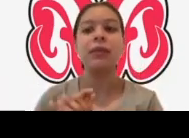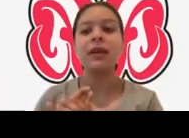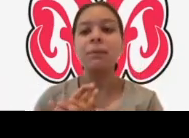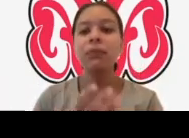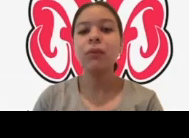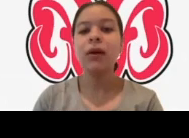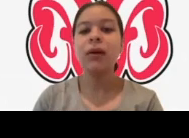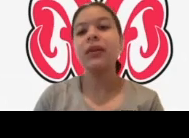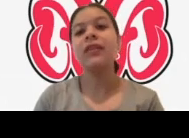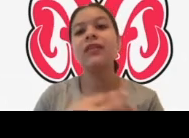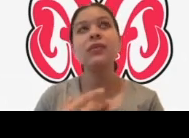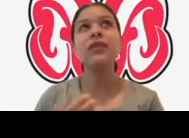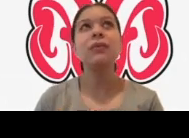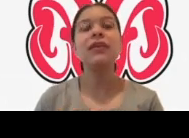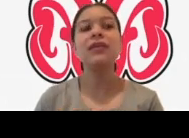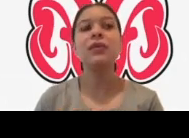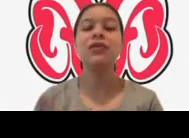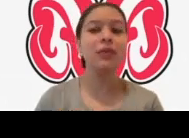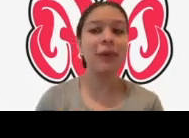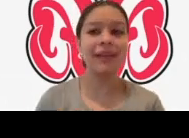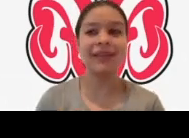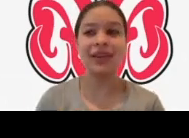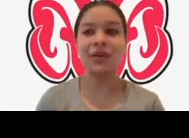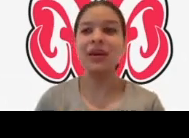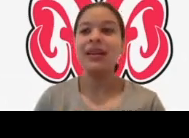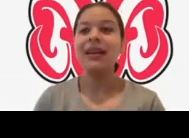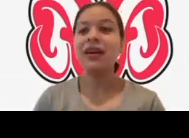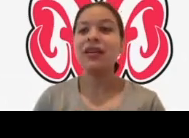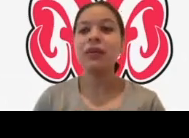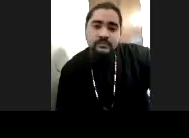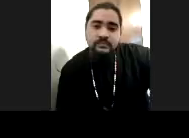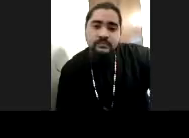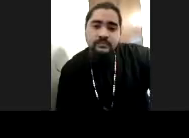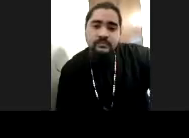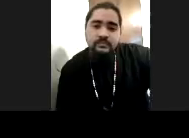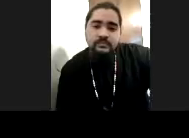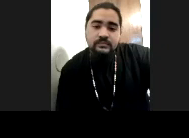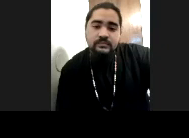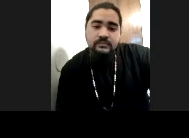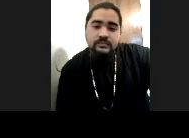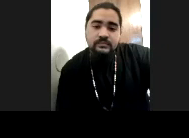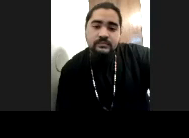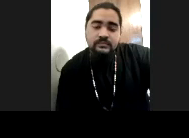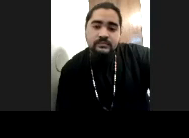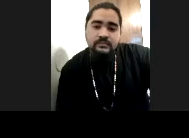I'm like, well, the students are the ones who know students best, you know, like they're the ones who have taken the classes. They know the sticking.